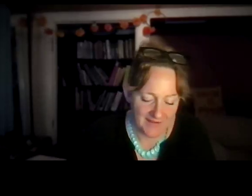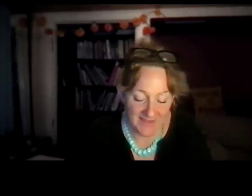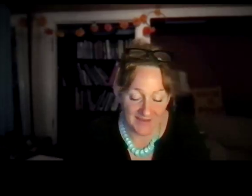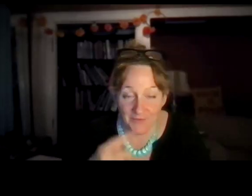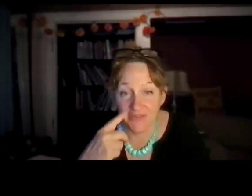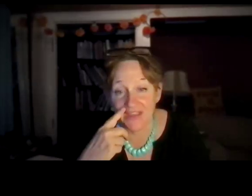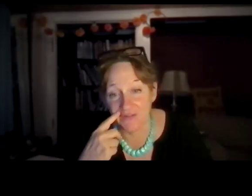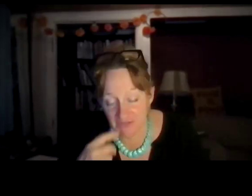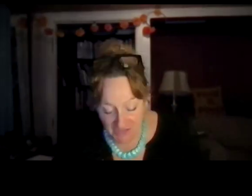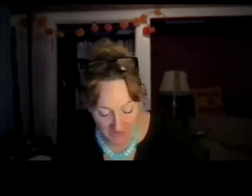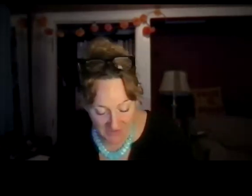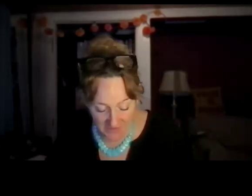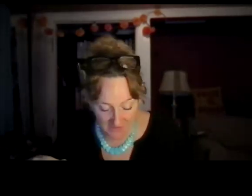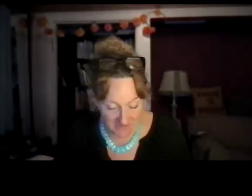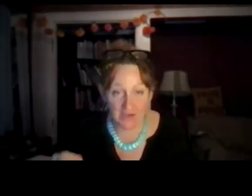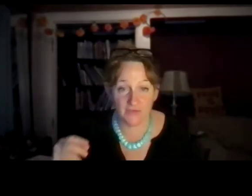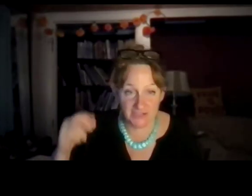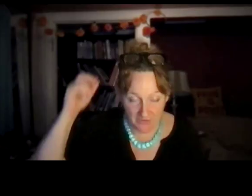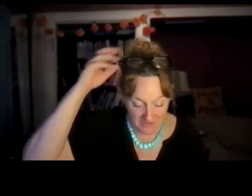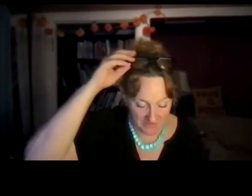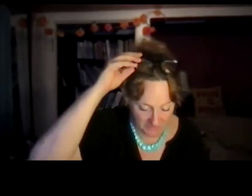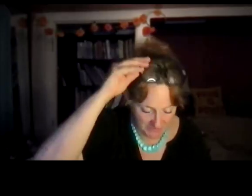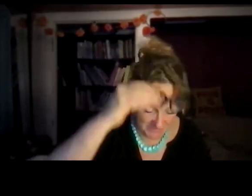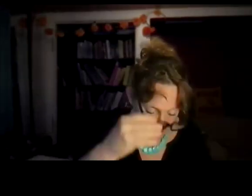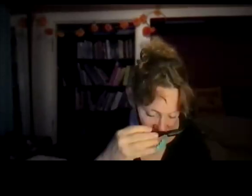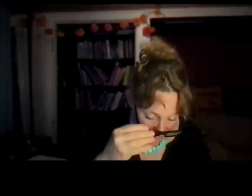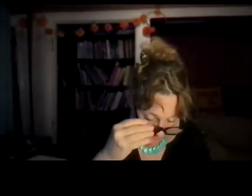Meriah: yeah, thank you for sharing. Thank you for sharing those perspectives.